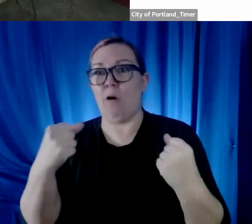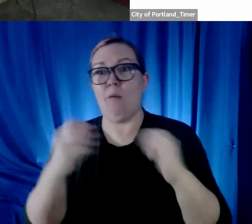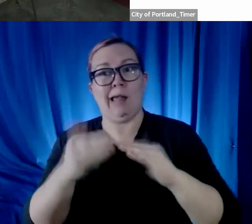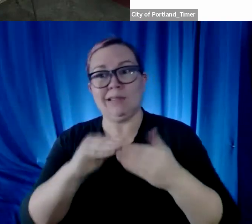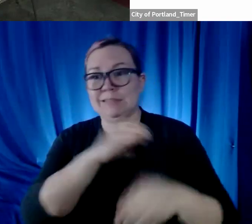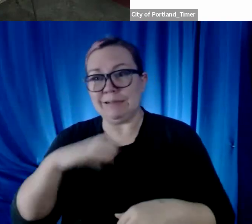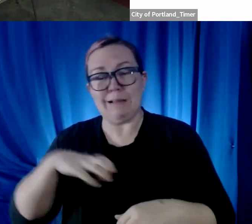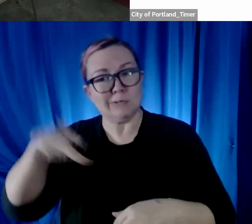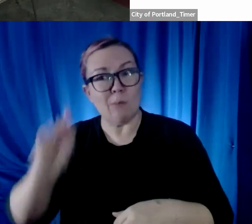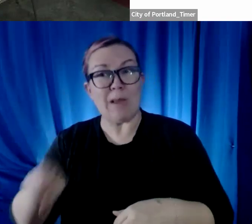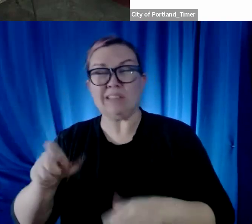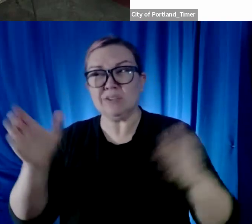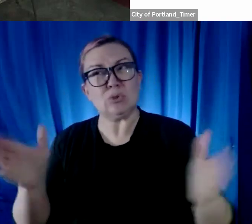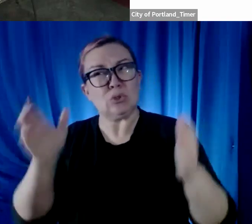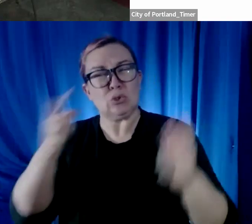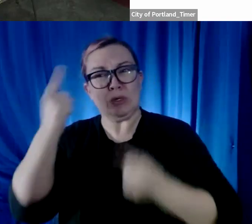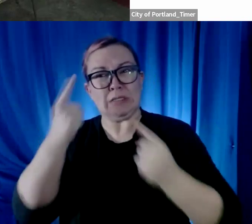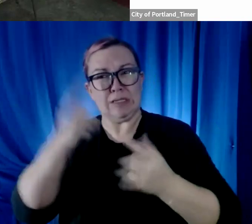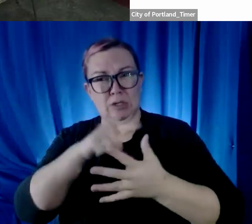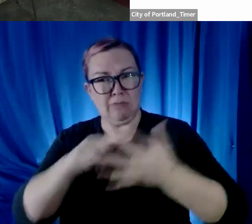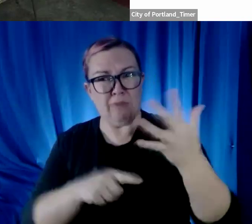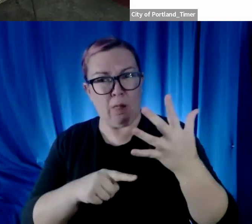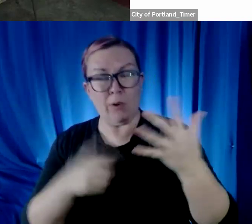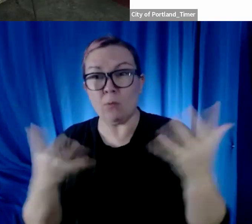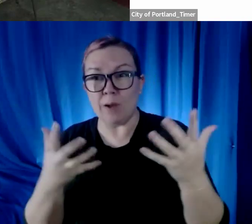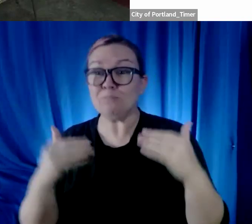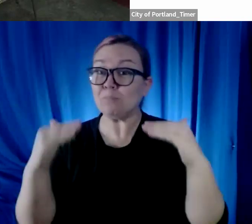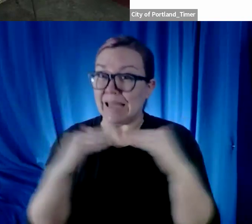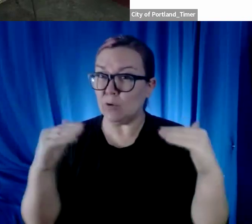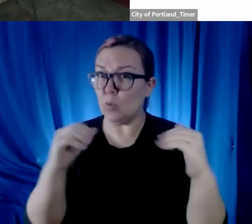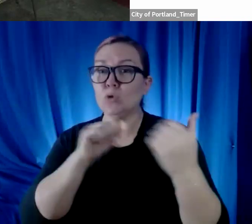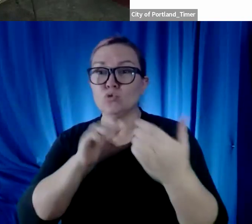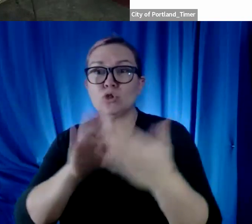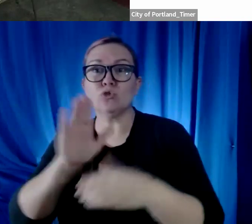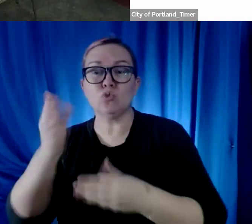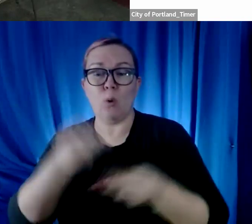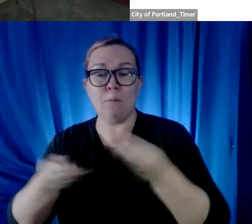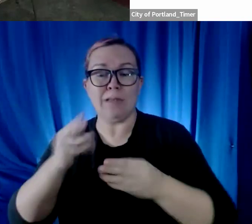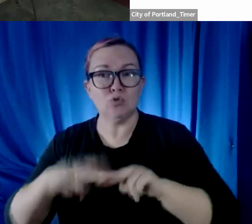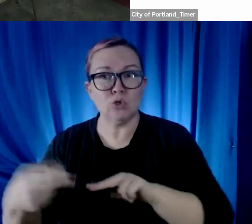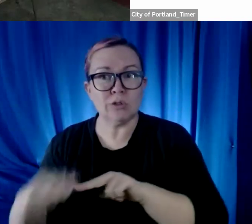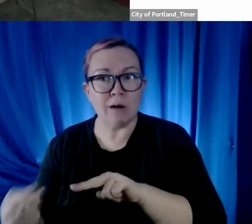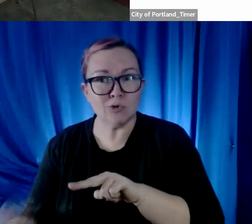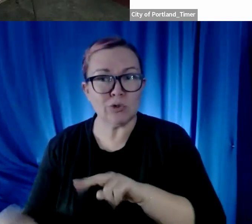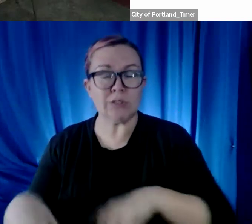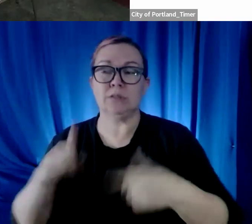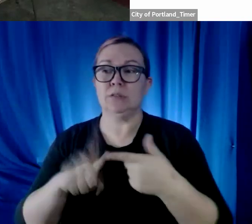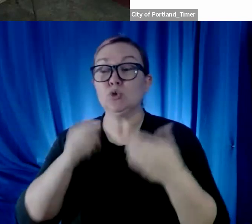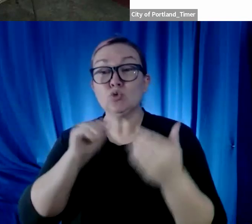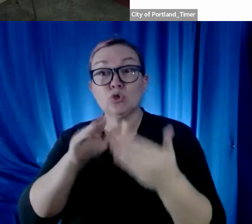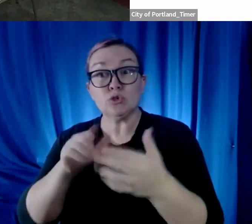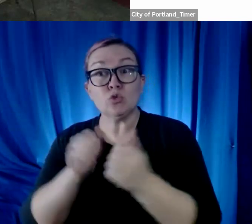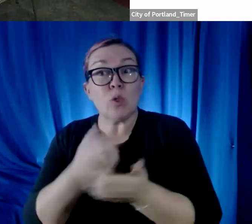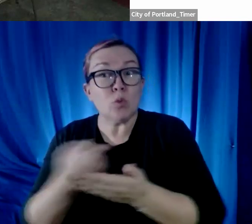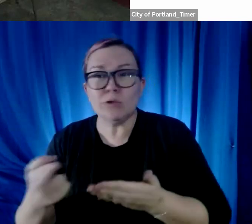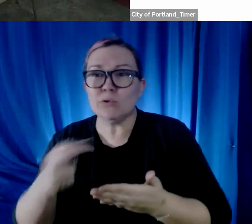I urge City Council to consider the following. Be equitable and strategic in your budget reductions. Be strategic with resources other than the general fund.